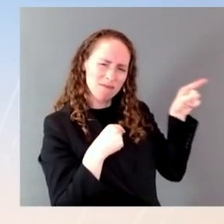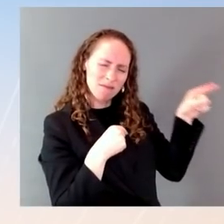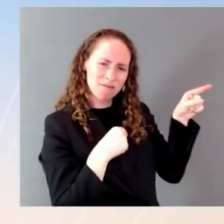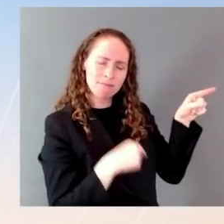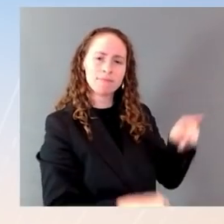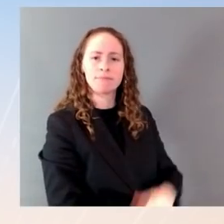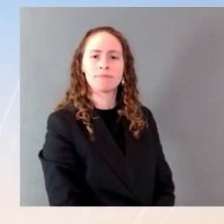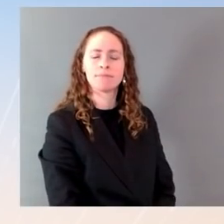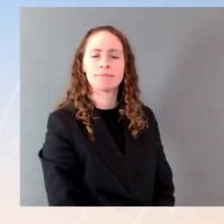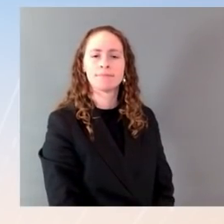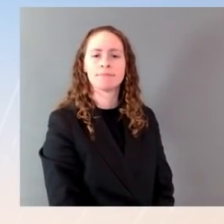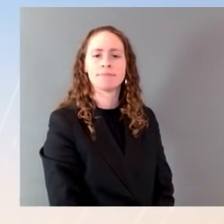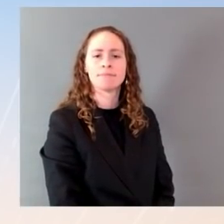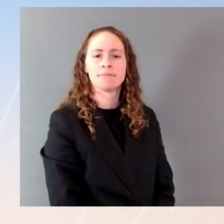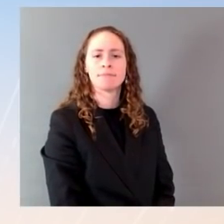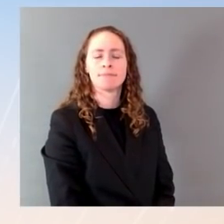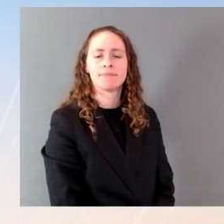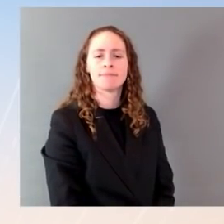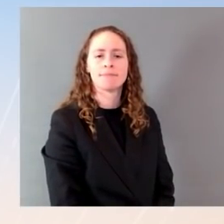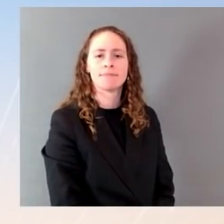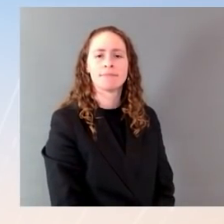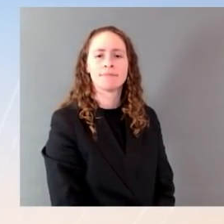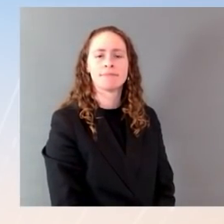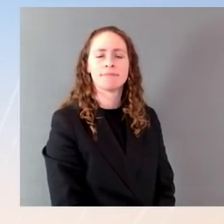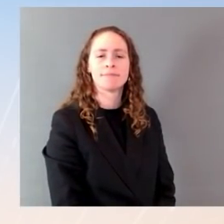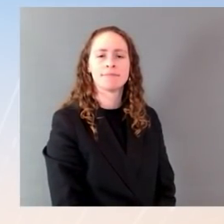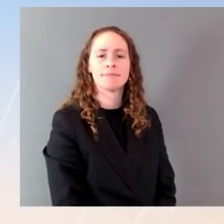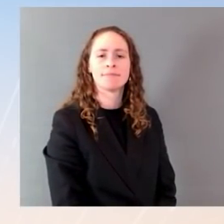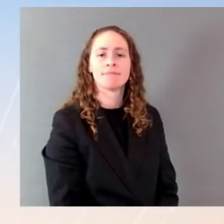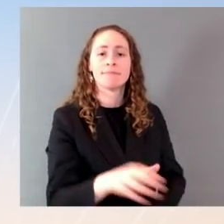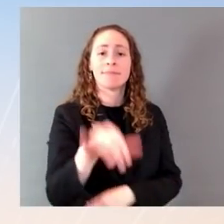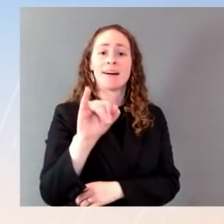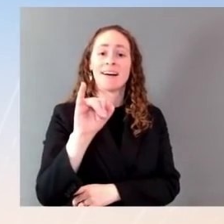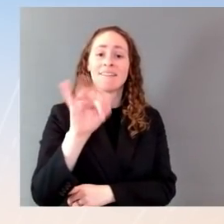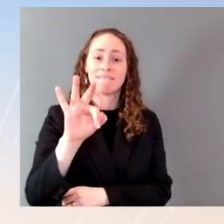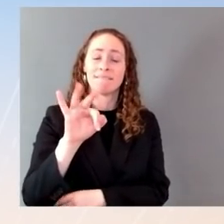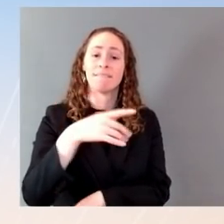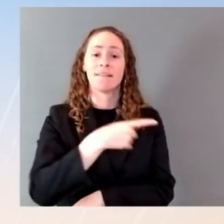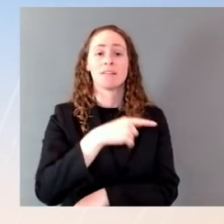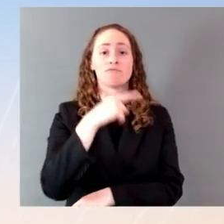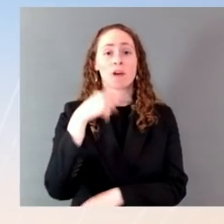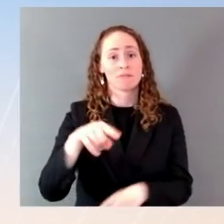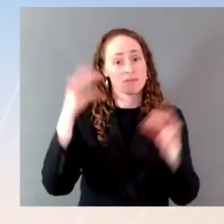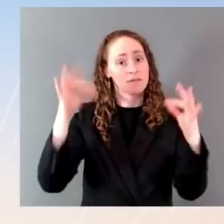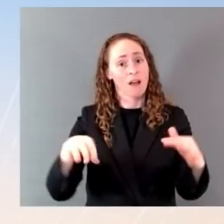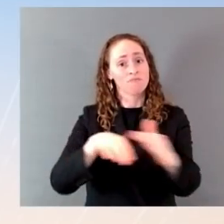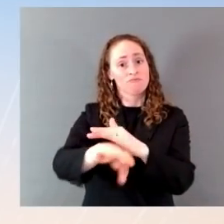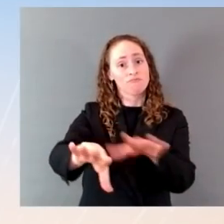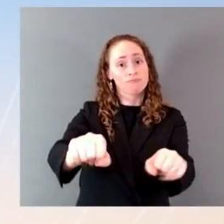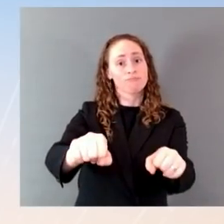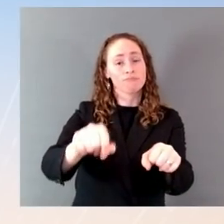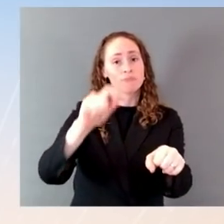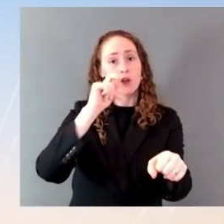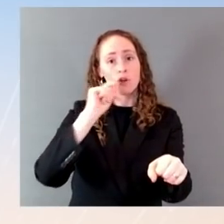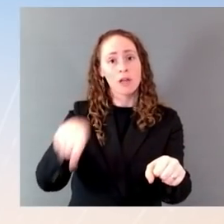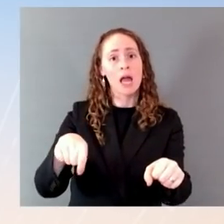in the coming weeks, is a topic of utmost priority. It has been discussed thoroughly. I'm going to leave it at that for today.